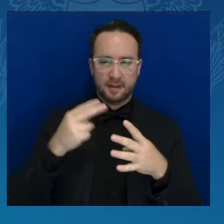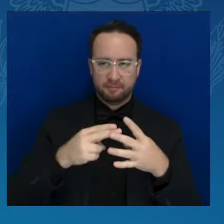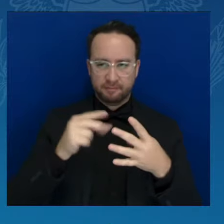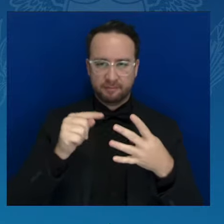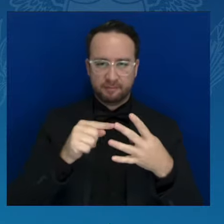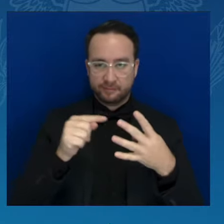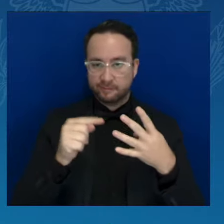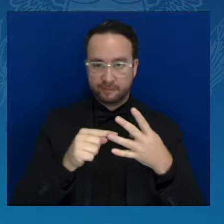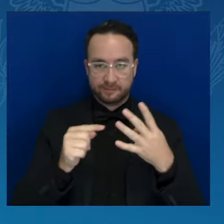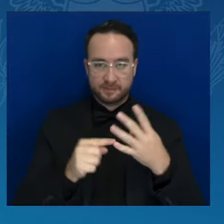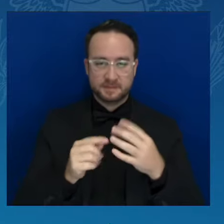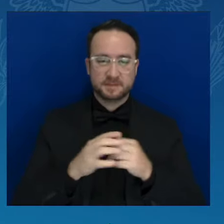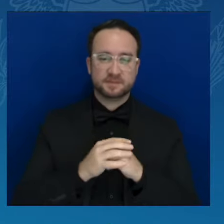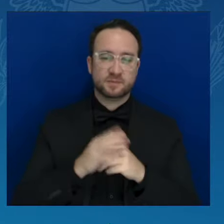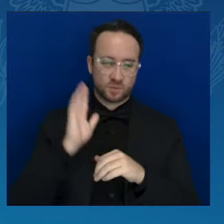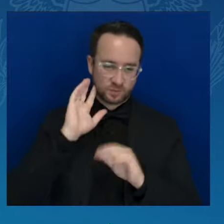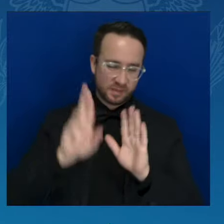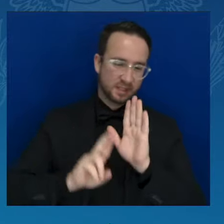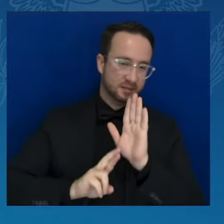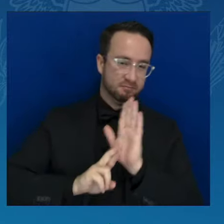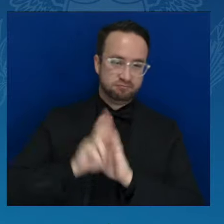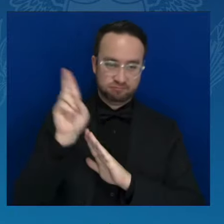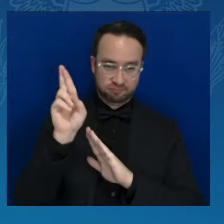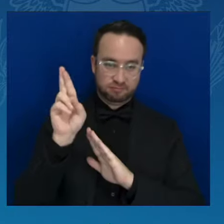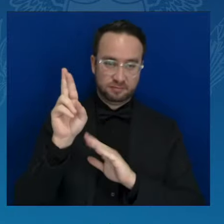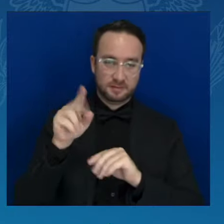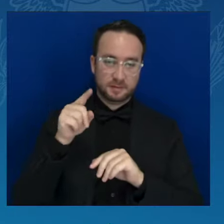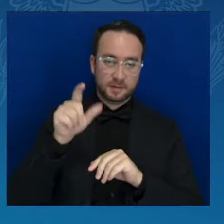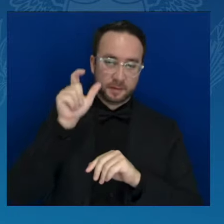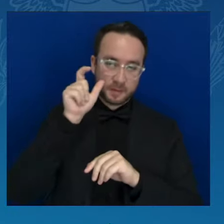We'll be aiming to test all the systems in the Orion spacecraft.